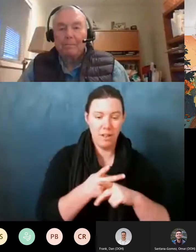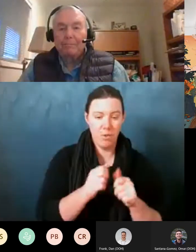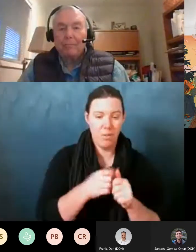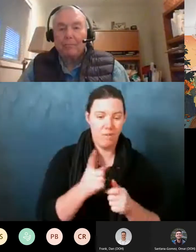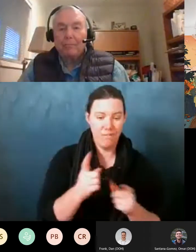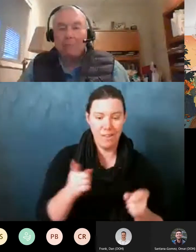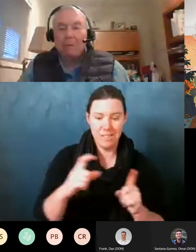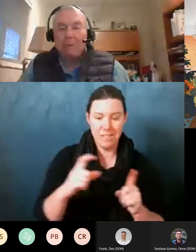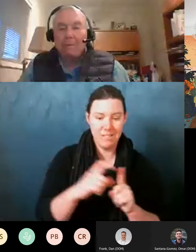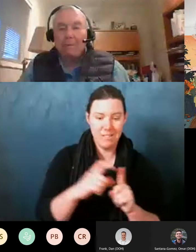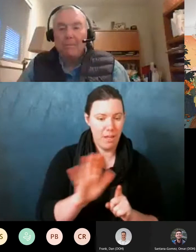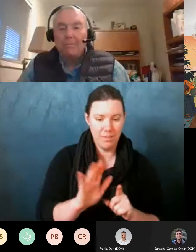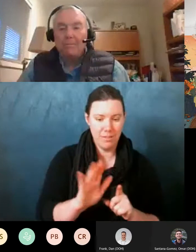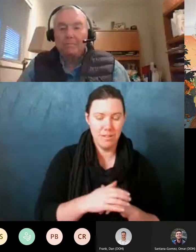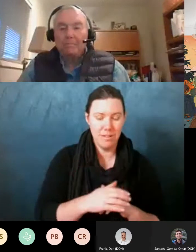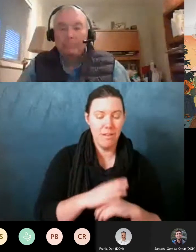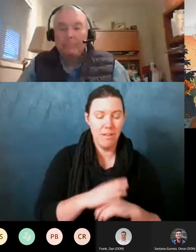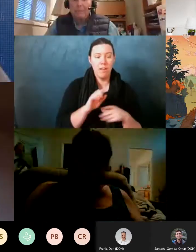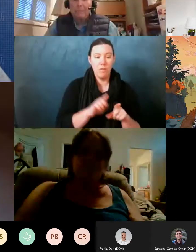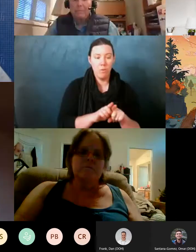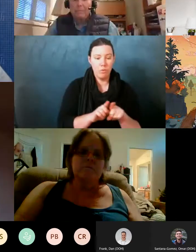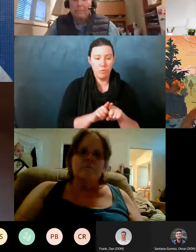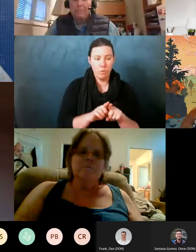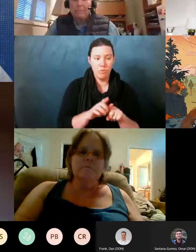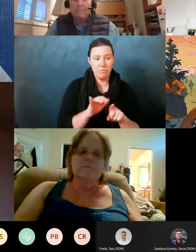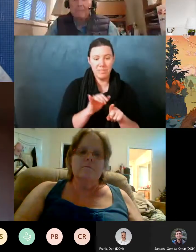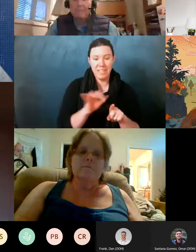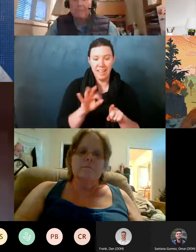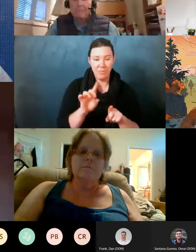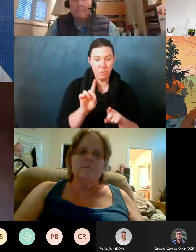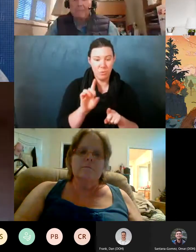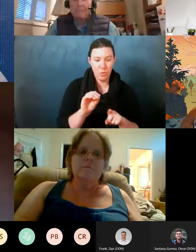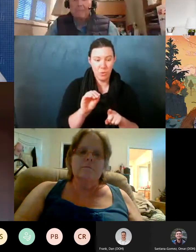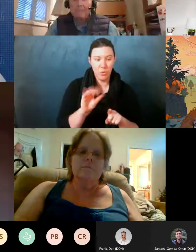And if you do give any offensive comments,